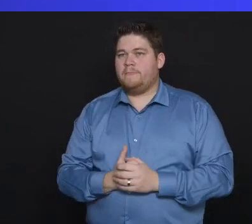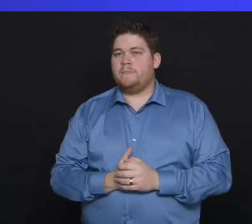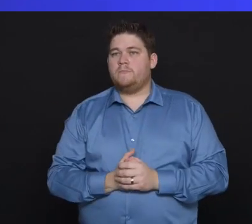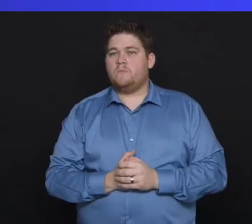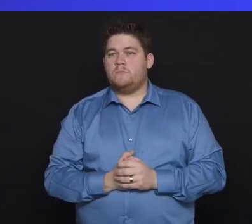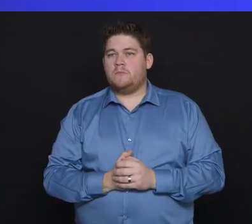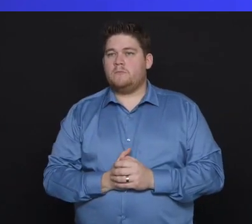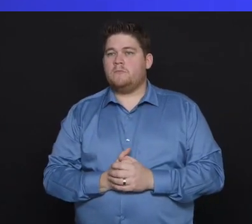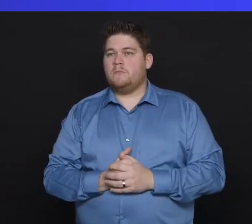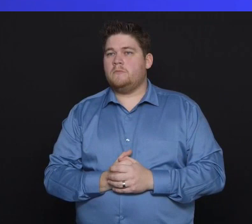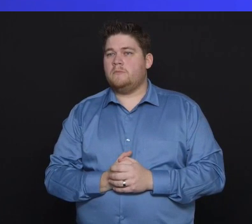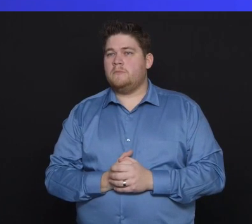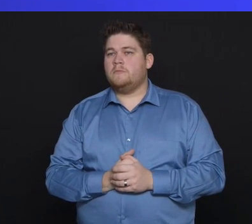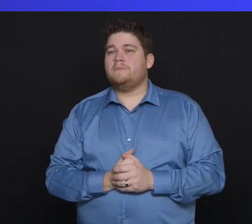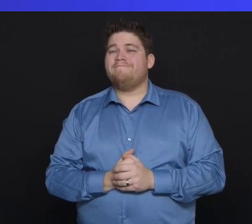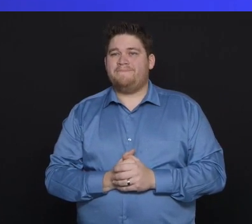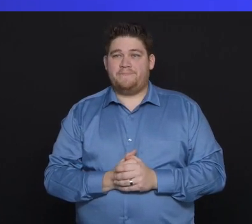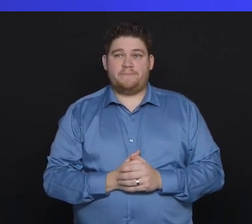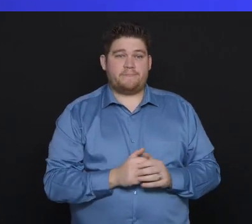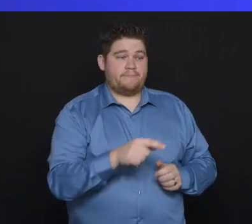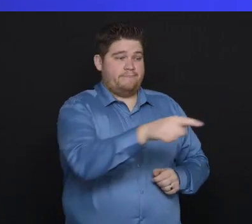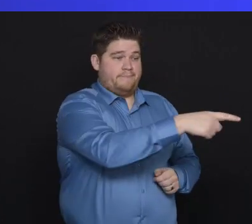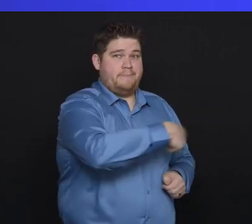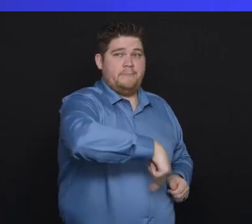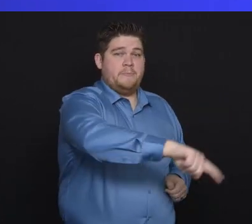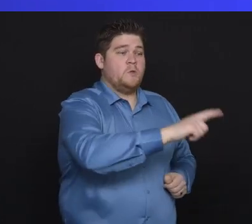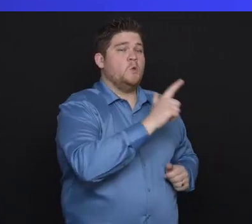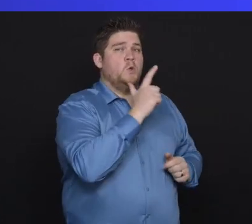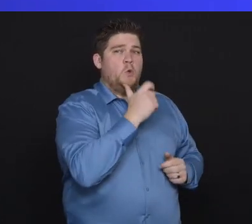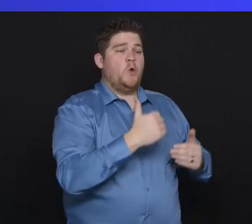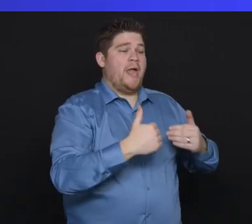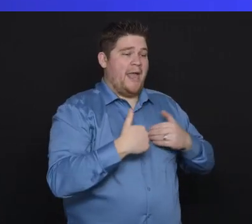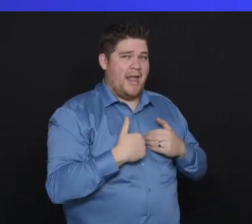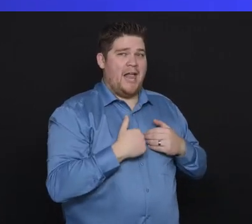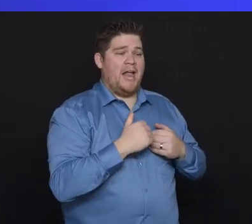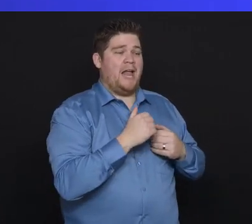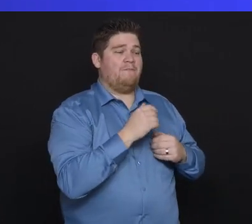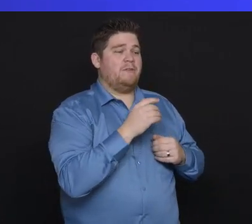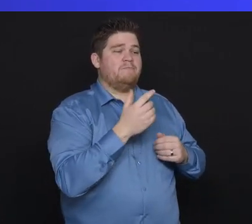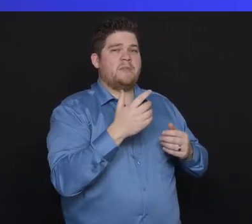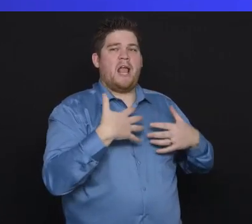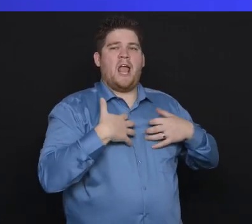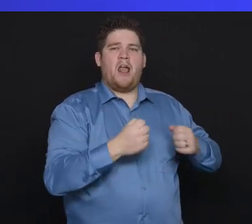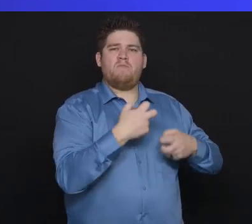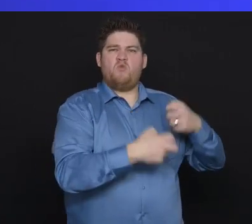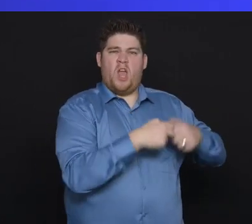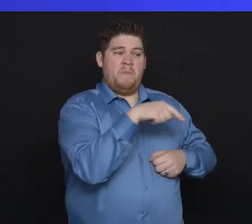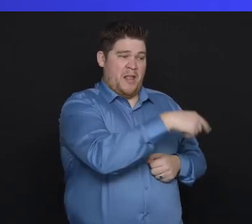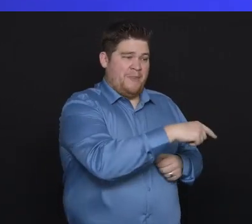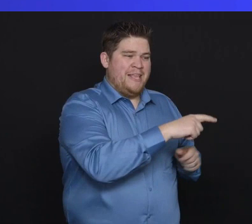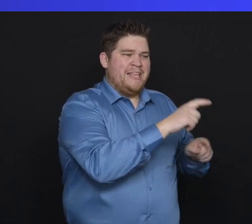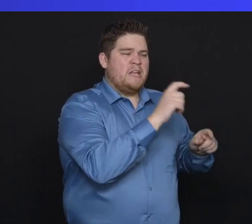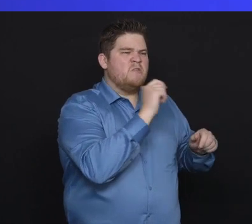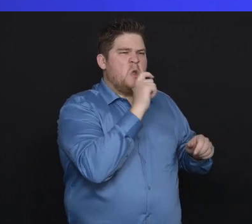start seeing, first in Vancouver Coastal and then probably in Fraser Health some movement on this next week